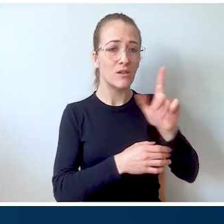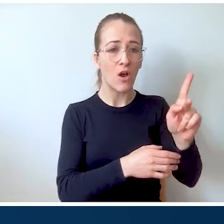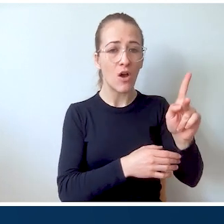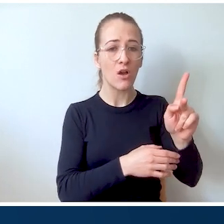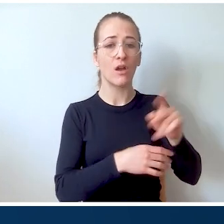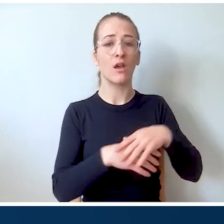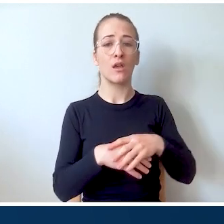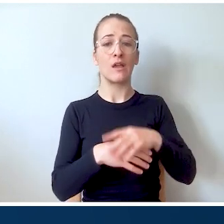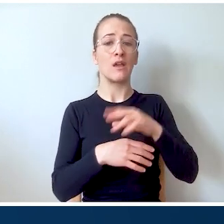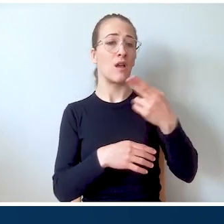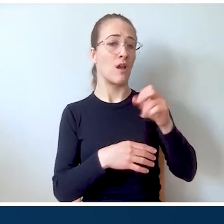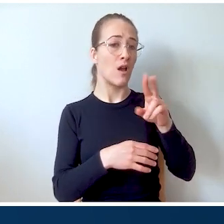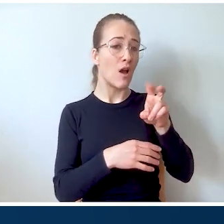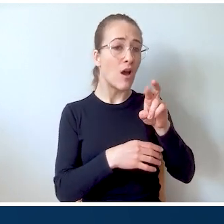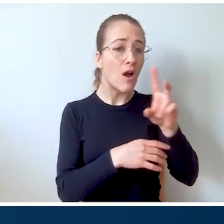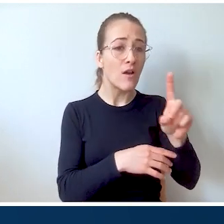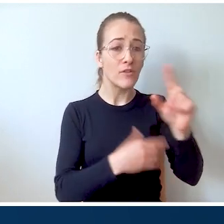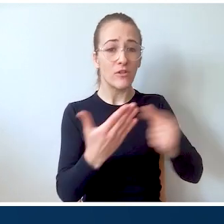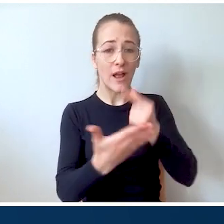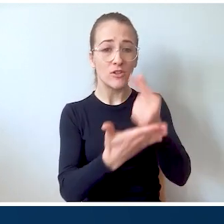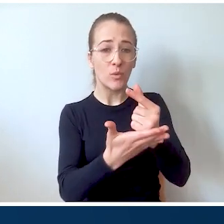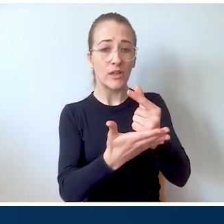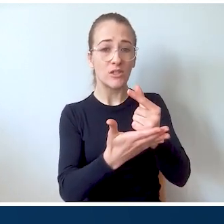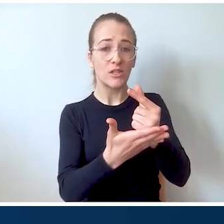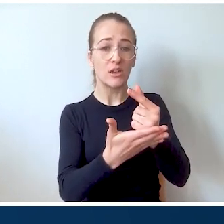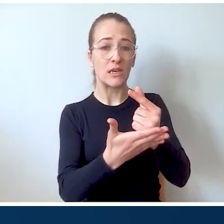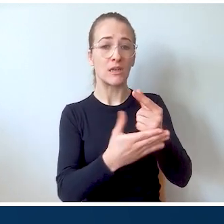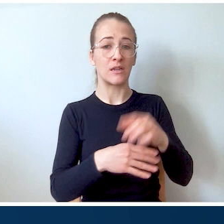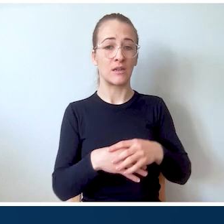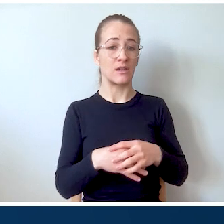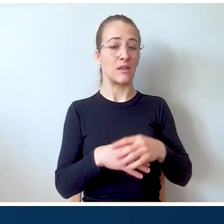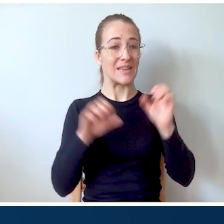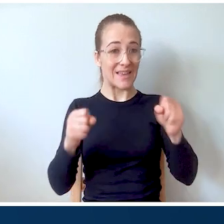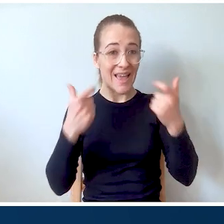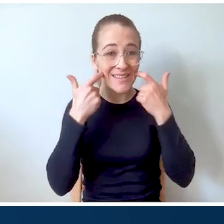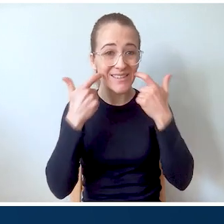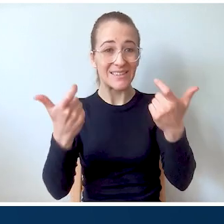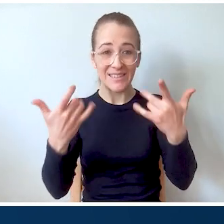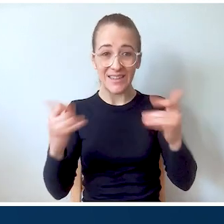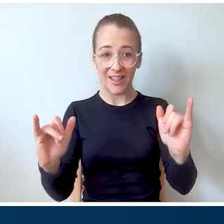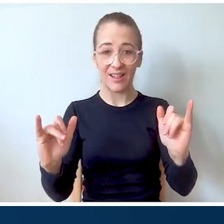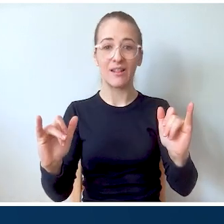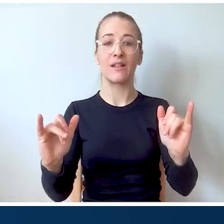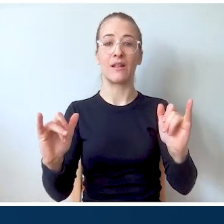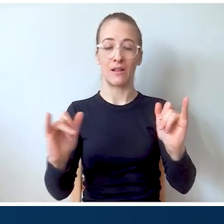at Harvard graduation, where it's, we're able to see that still, now.